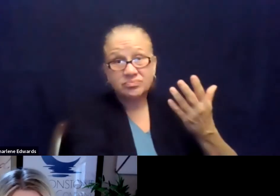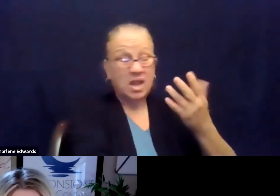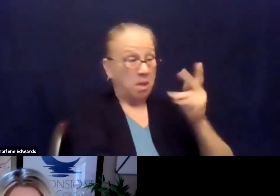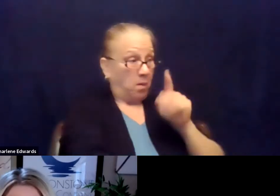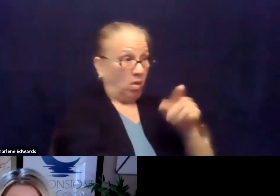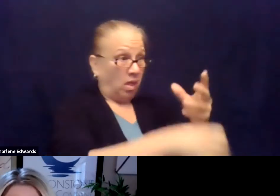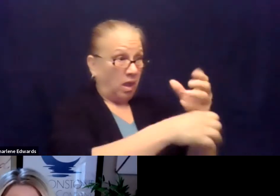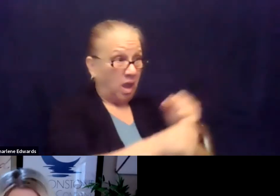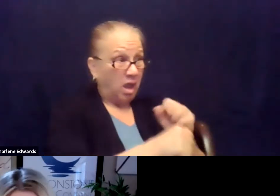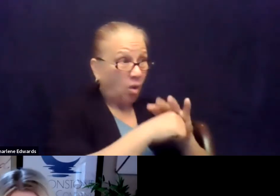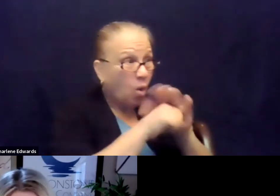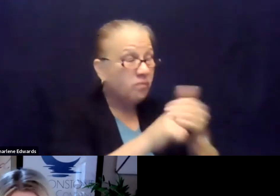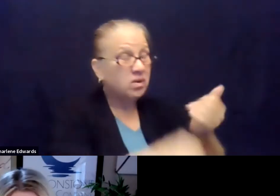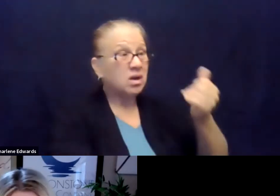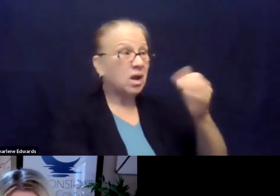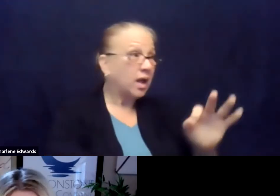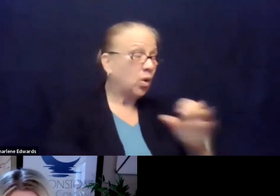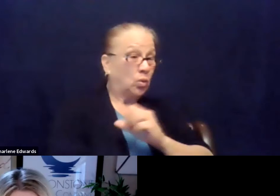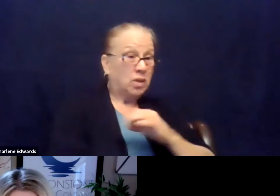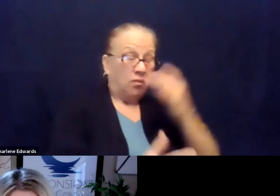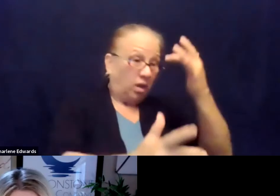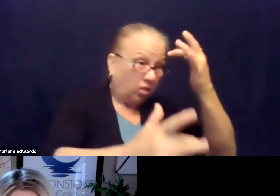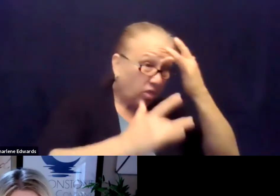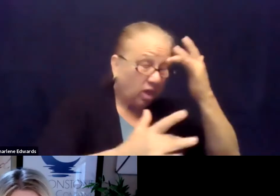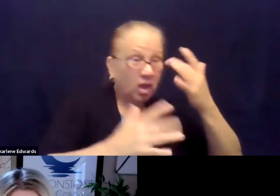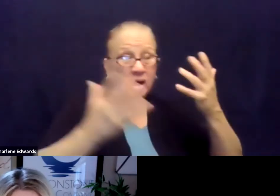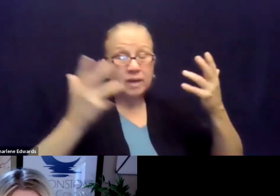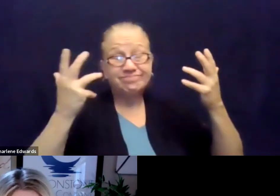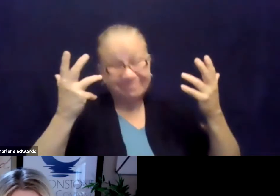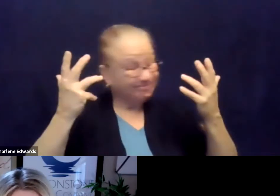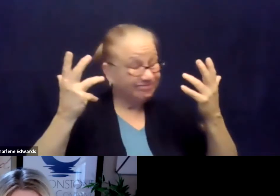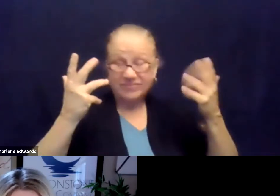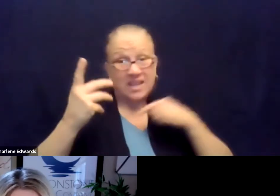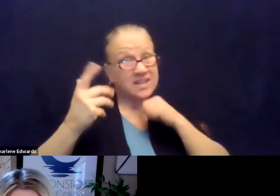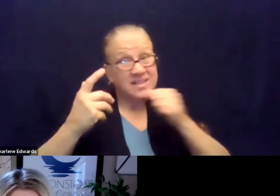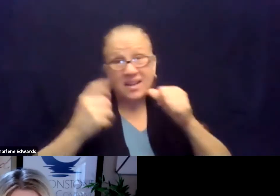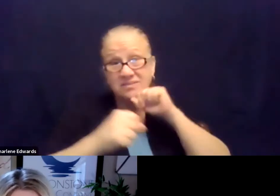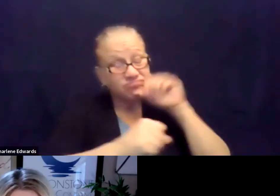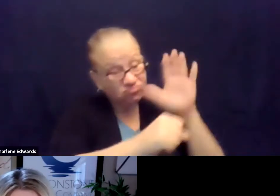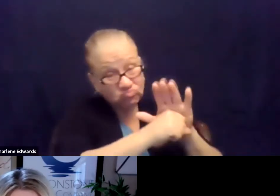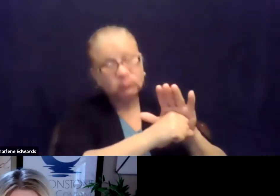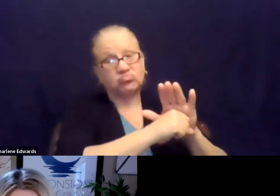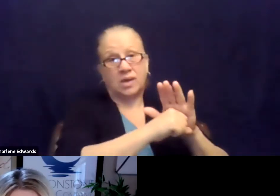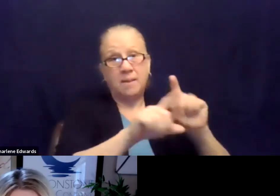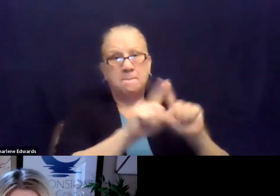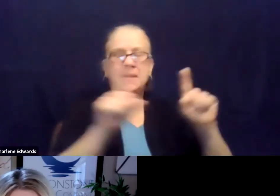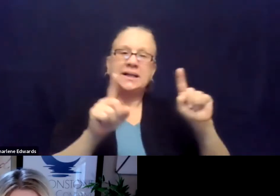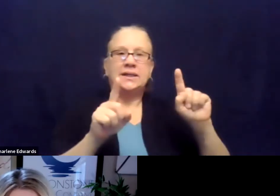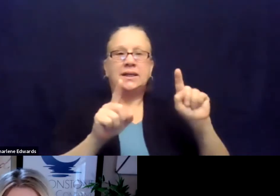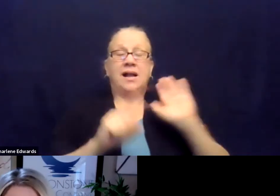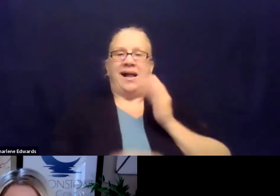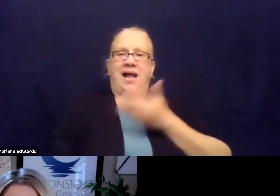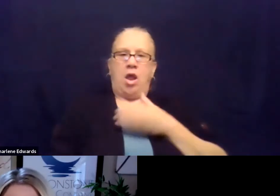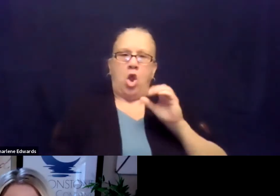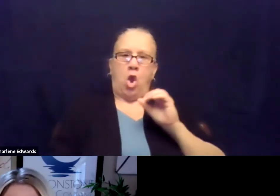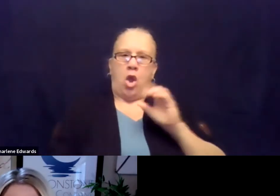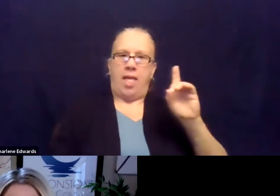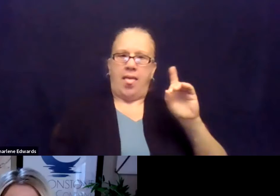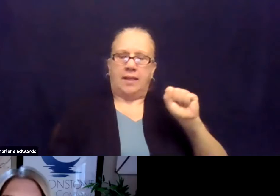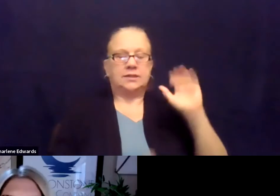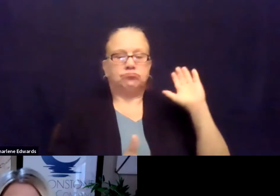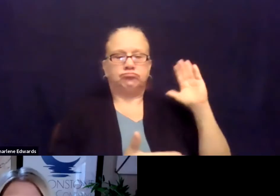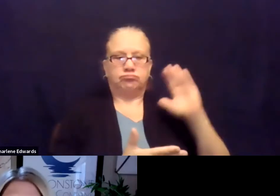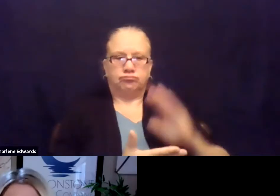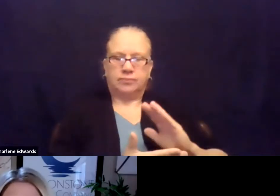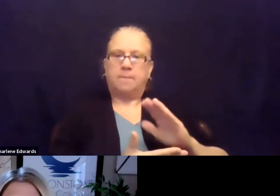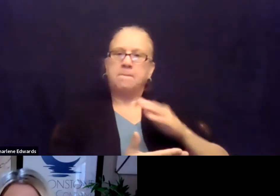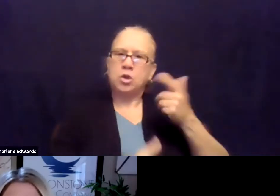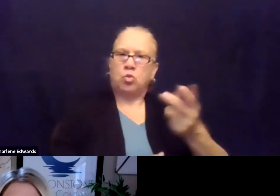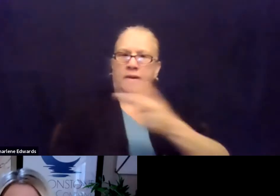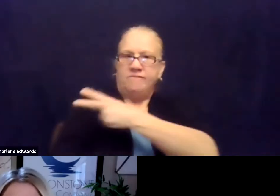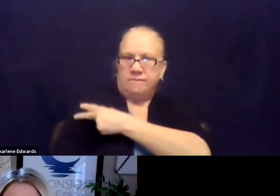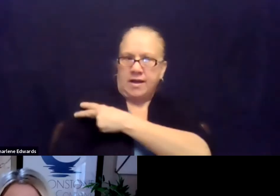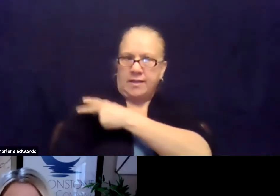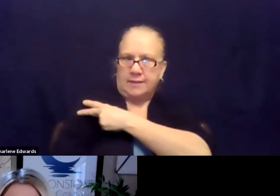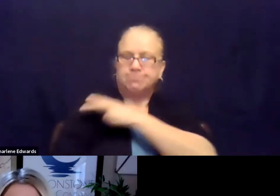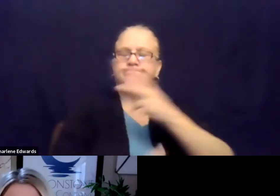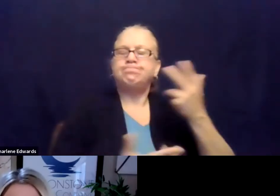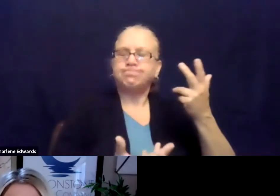a facility. The odds are decreasing in terms of getting it, if you're vaccinated, and right now my